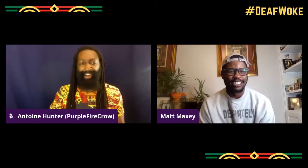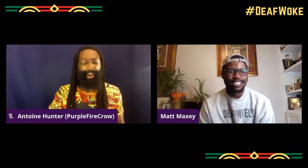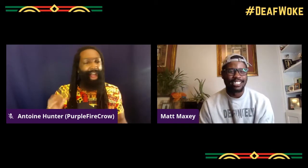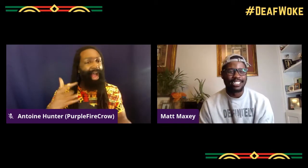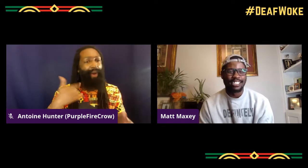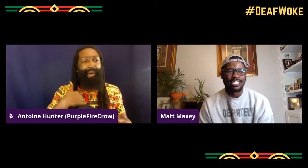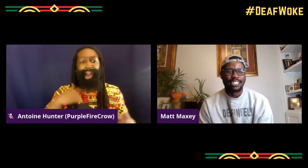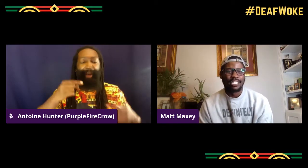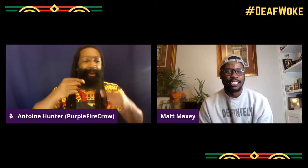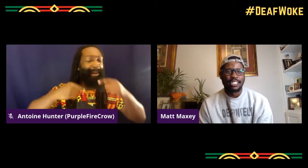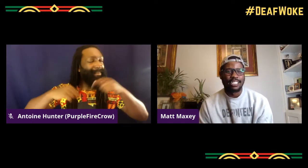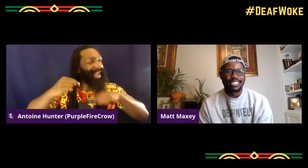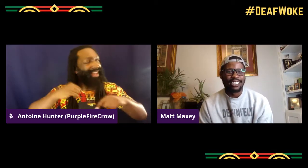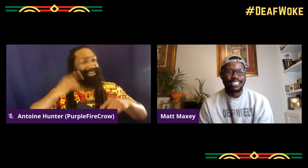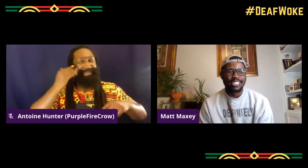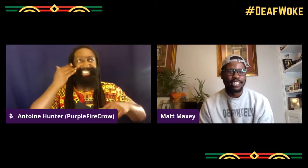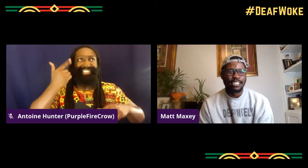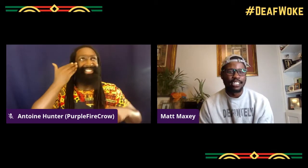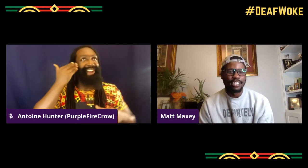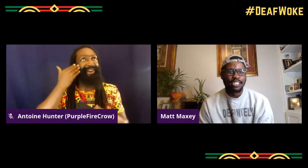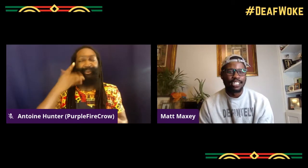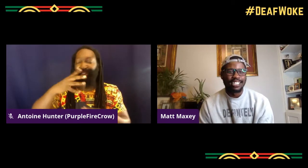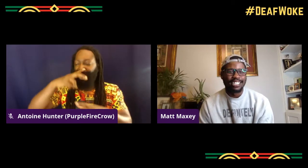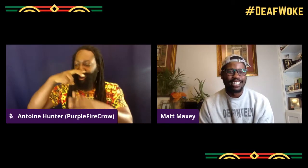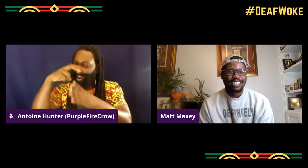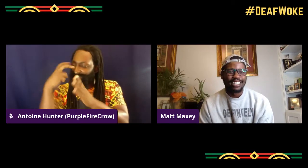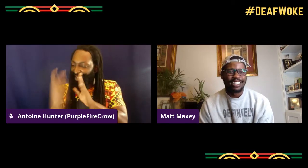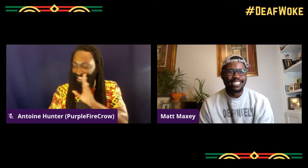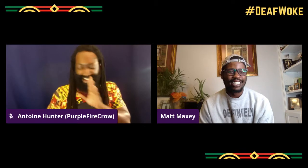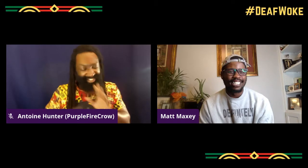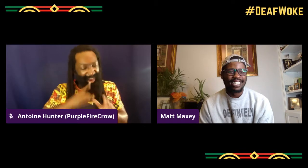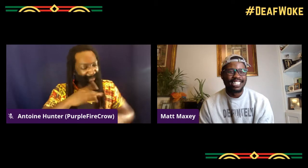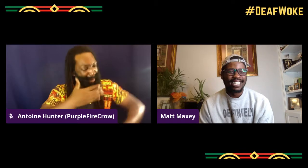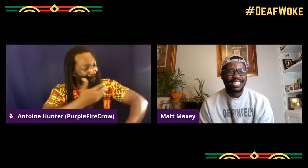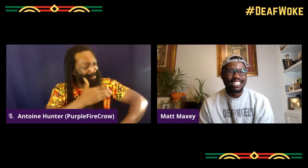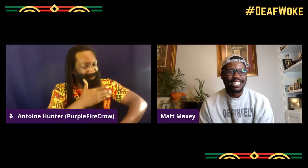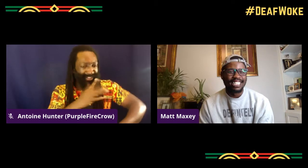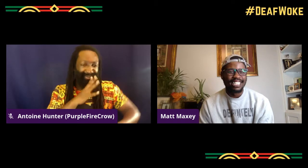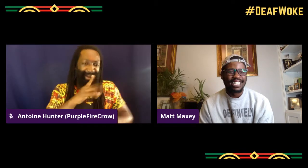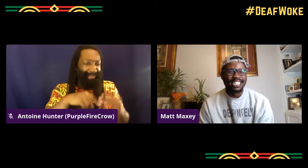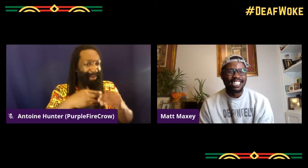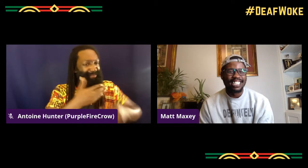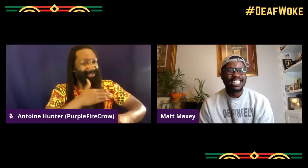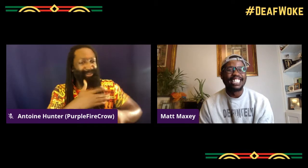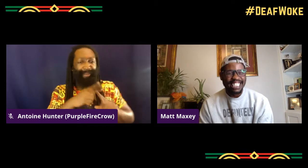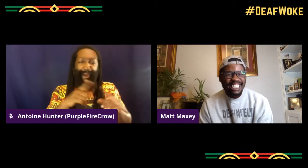It makes it happen, you know? Yeah. You go back and see how far you get into it